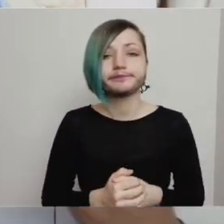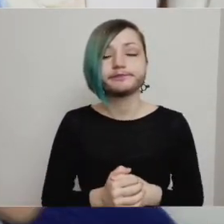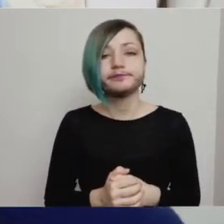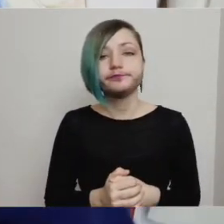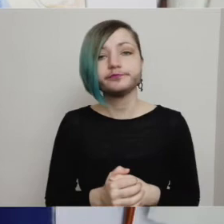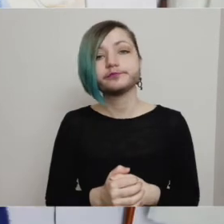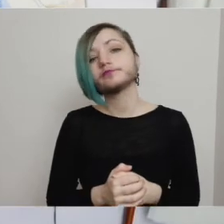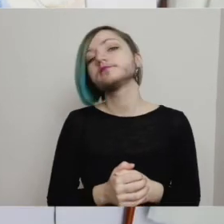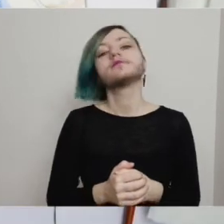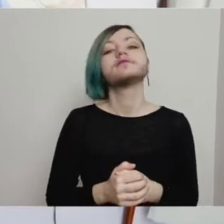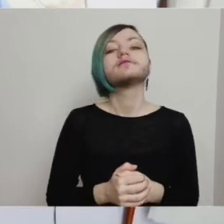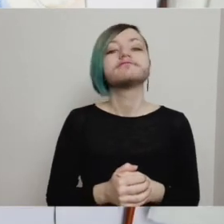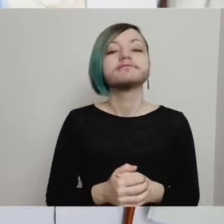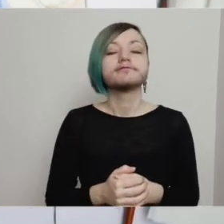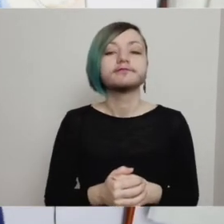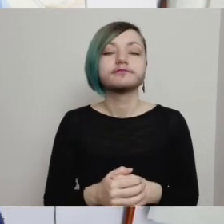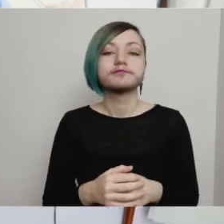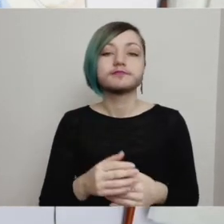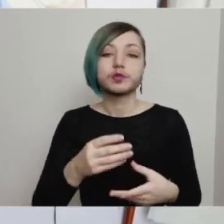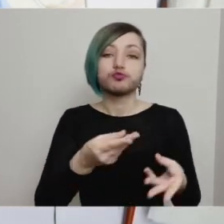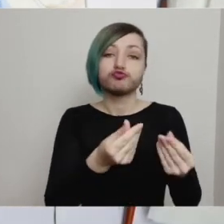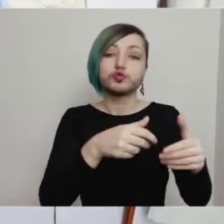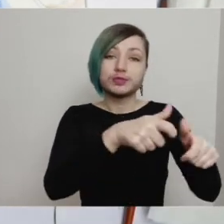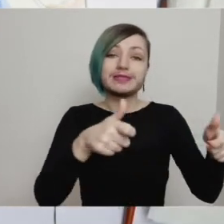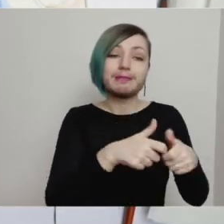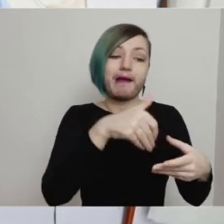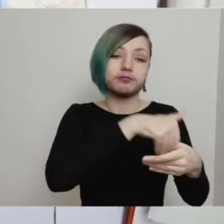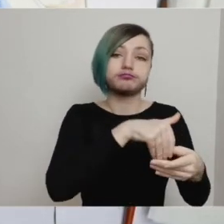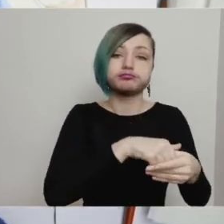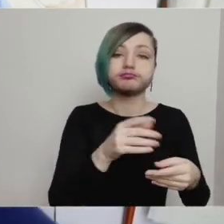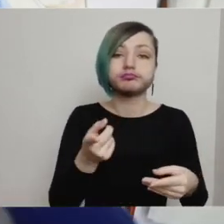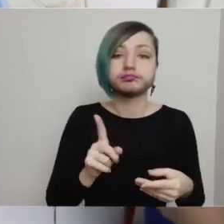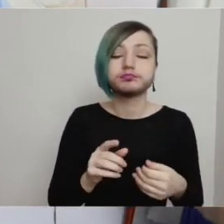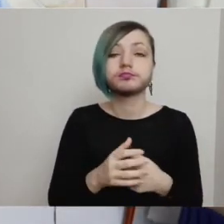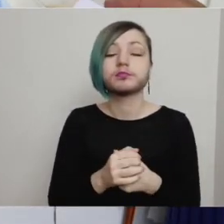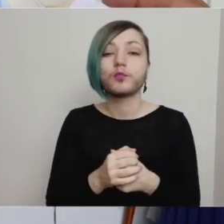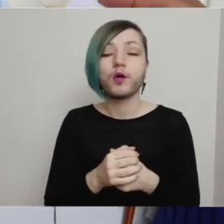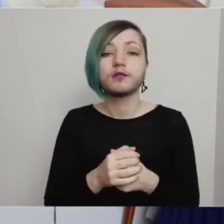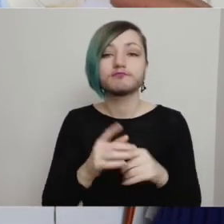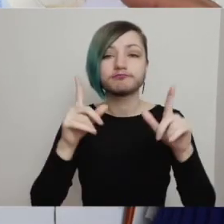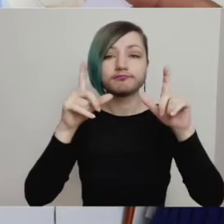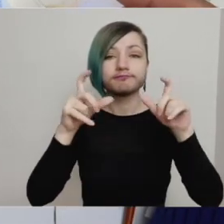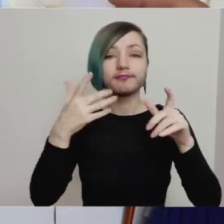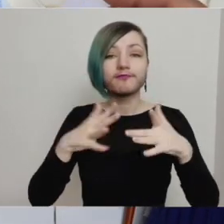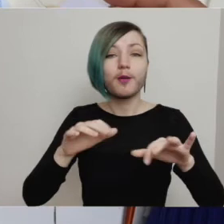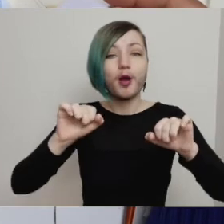And then i've also in your resource packs i've put some little images of armchairs